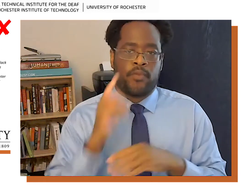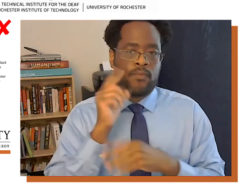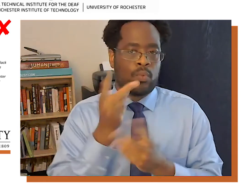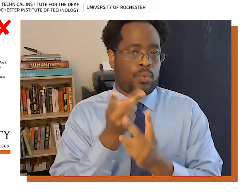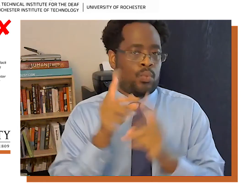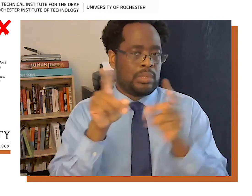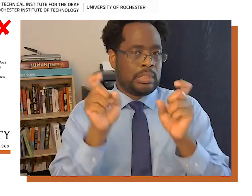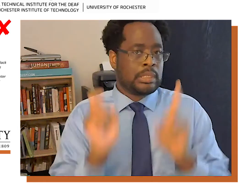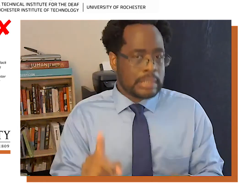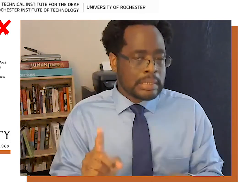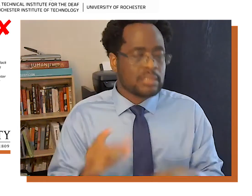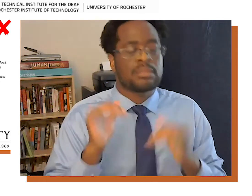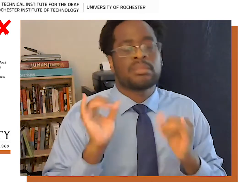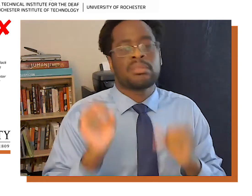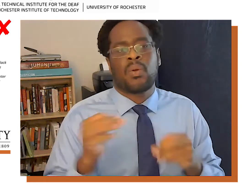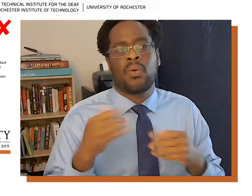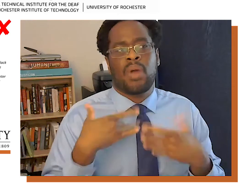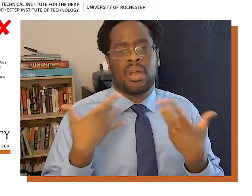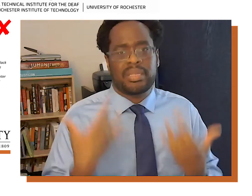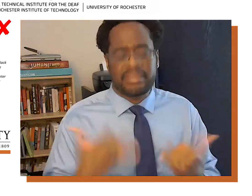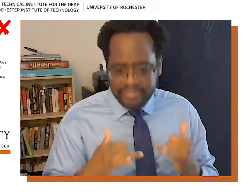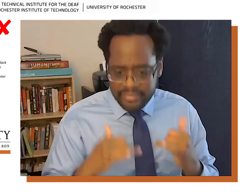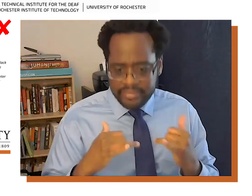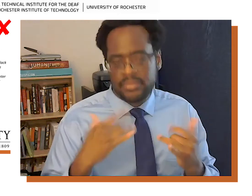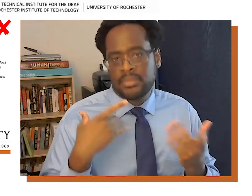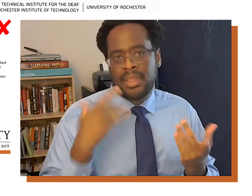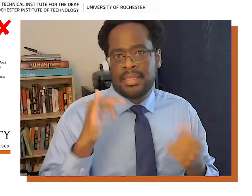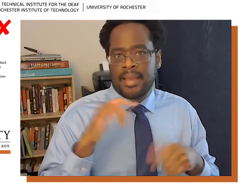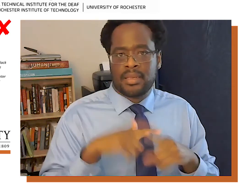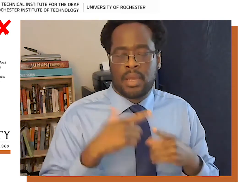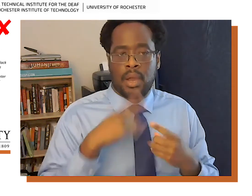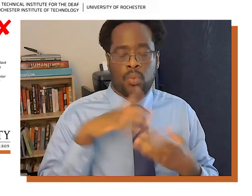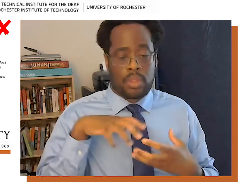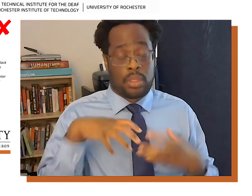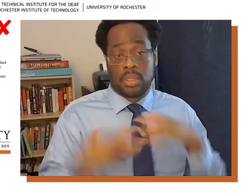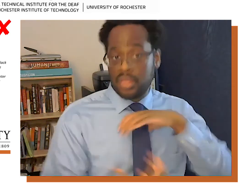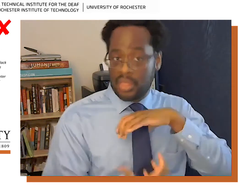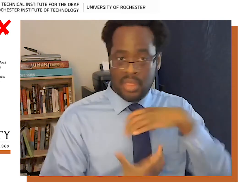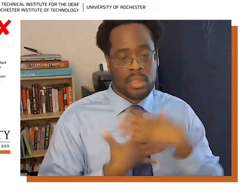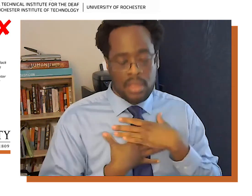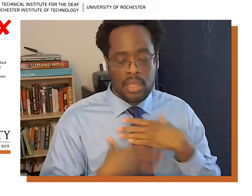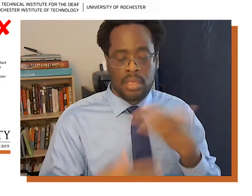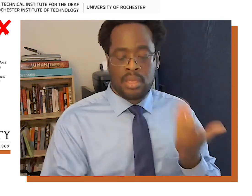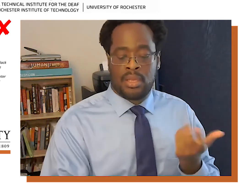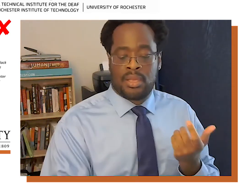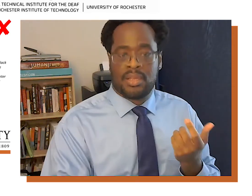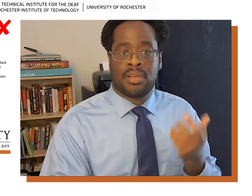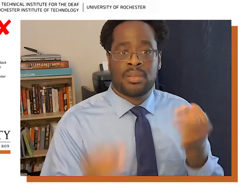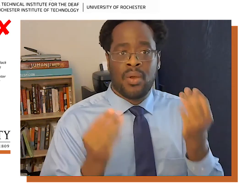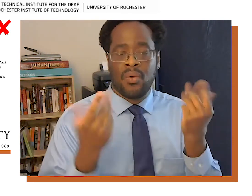and the right preparedness that I needed for these standardized tests, so this was a really big, difficult moment for me